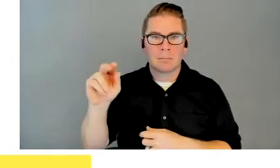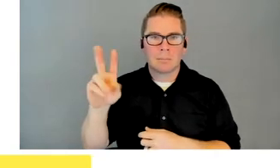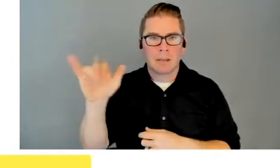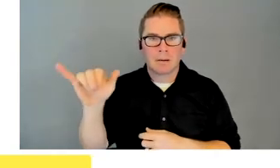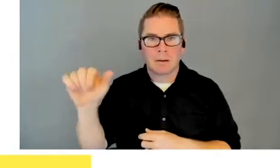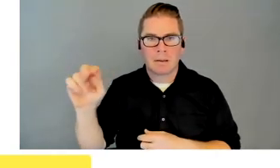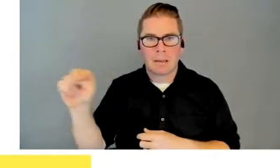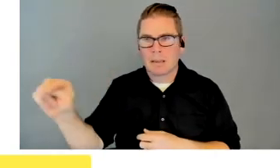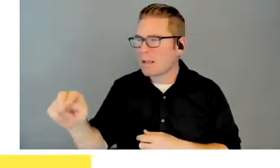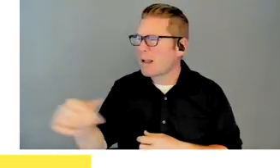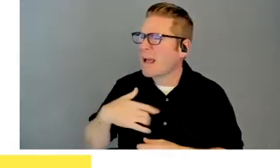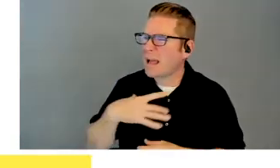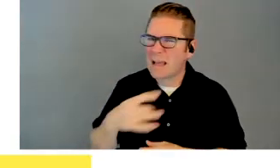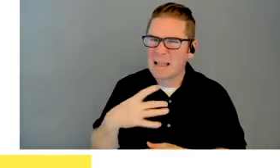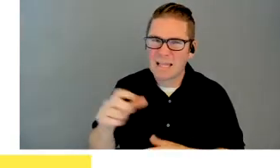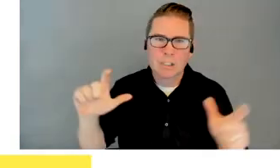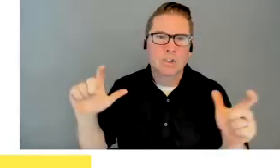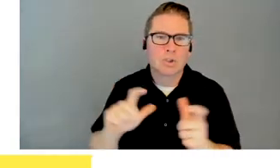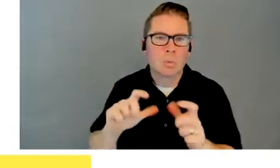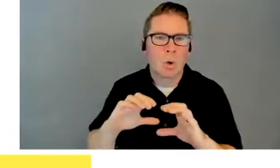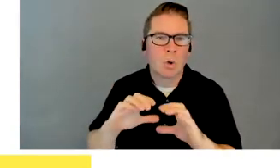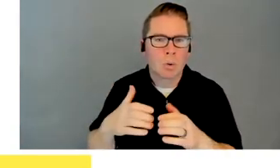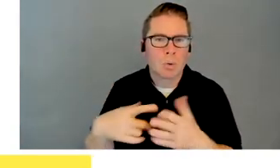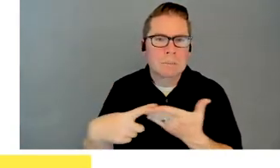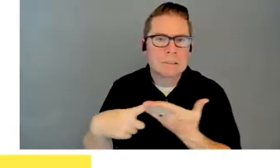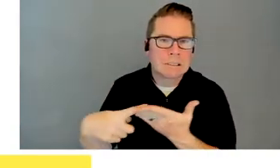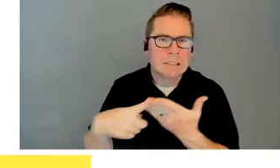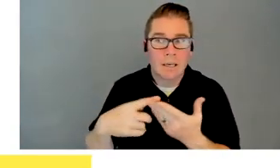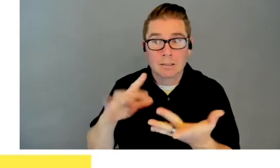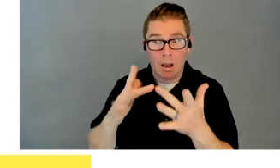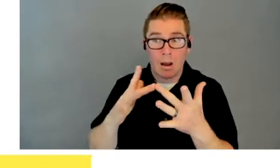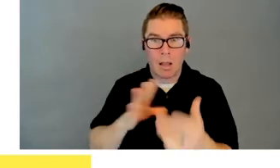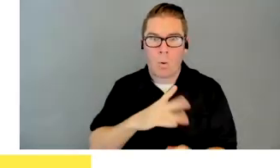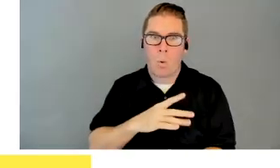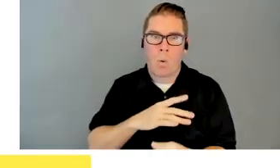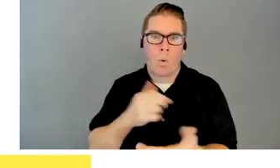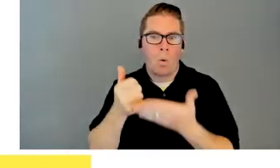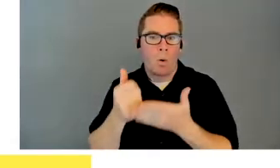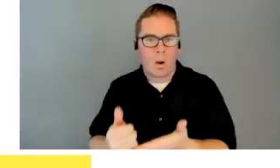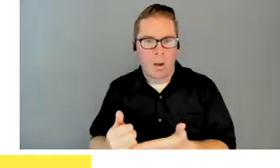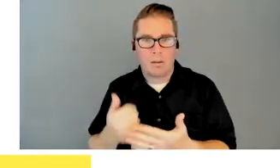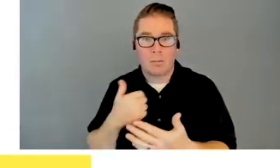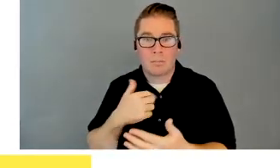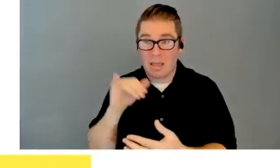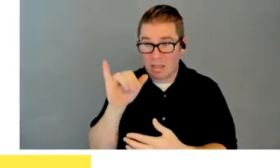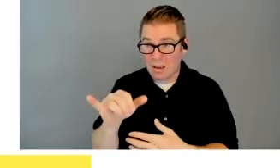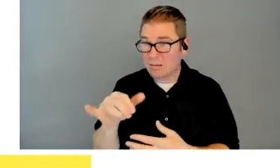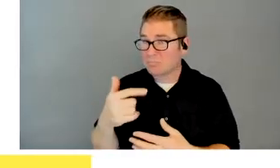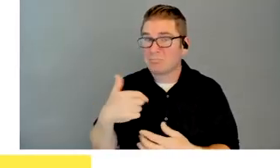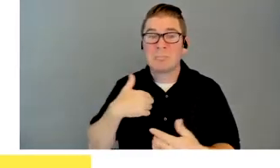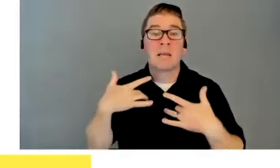I haven't tried this yet, and I'm really I want to want to try this next time I'm online. I've always done just hold that whole class discussions.